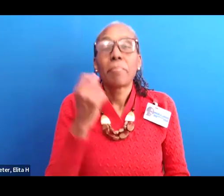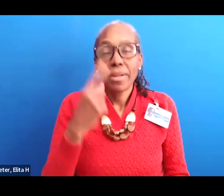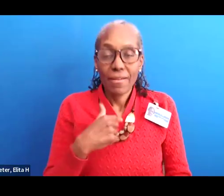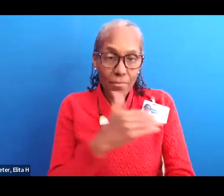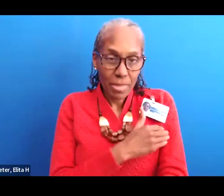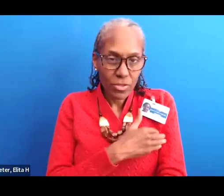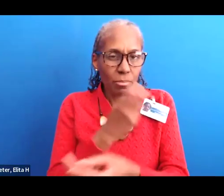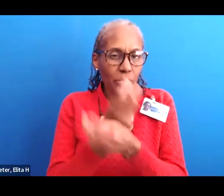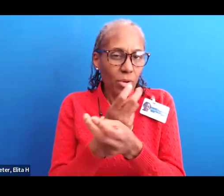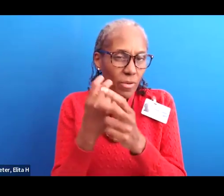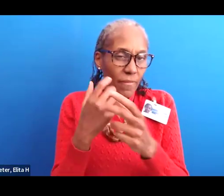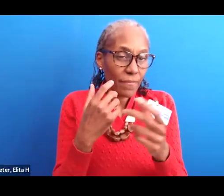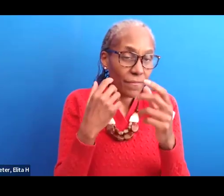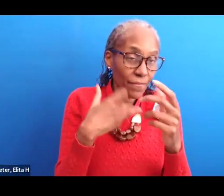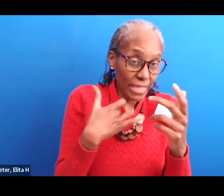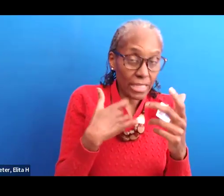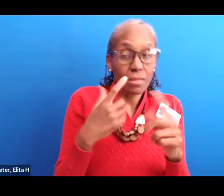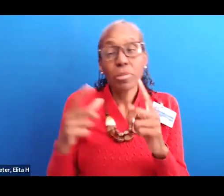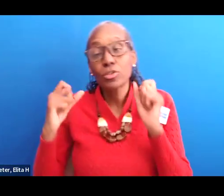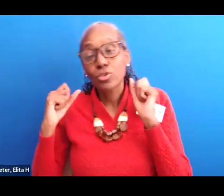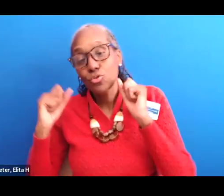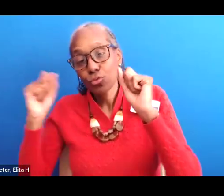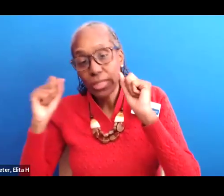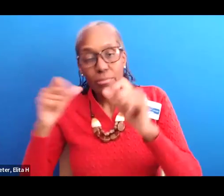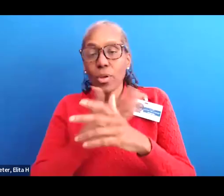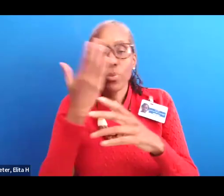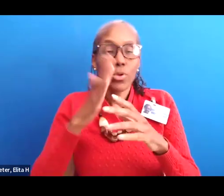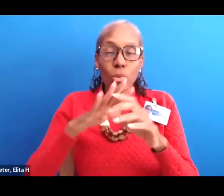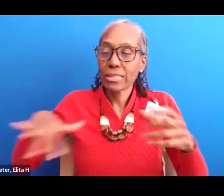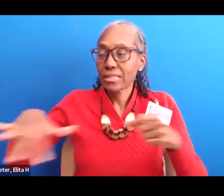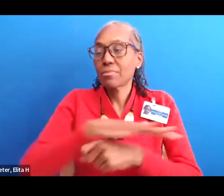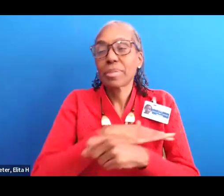You have strength, but you don't have space awareness, and that is posterior cord.